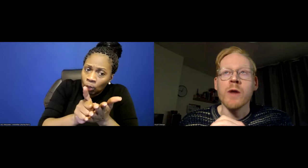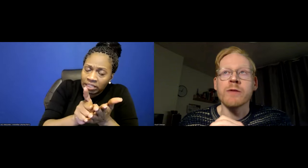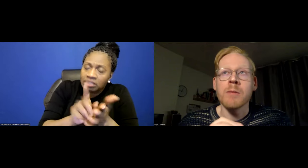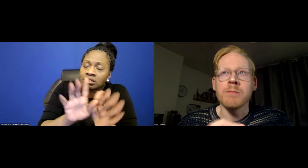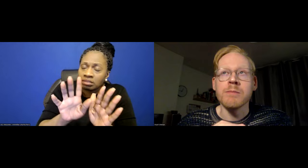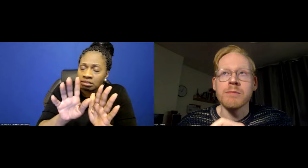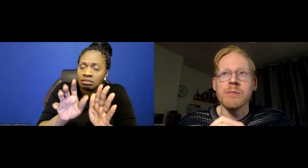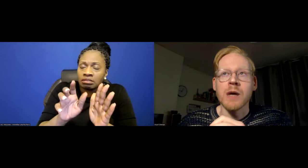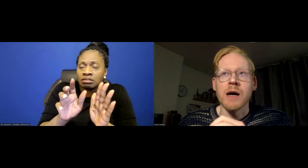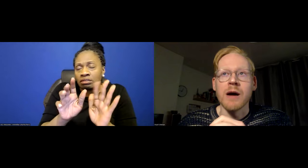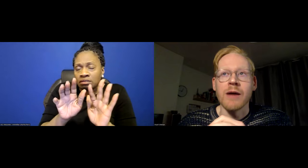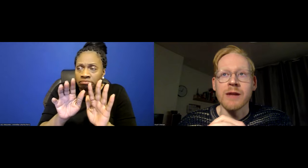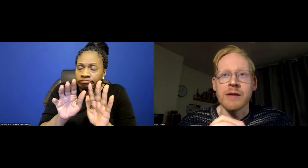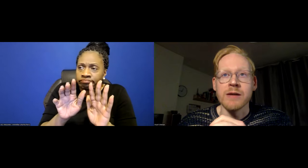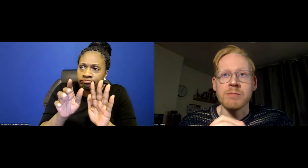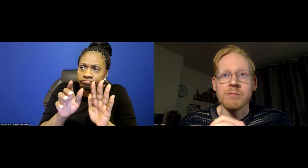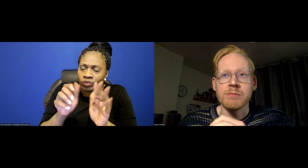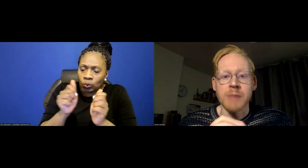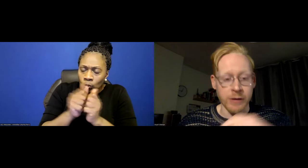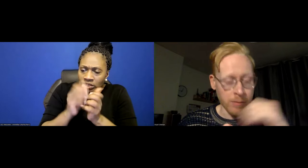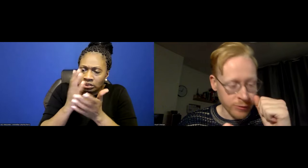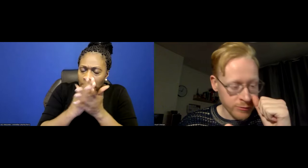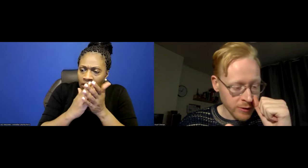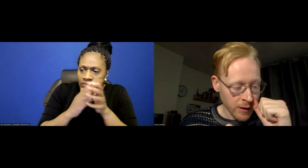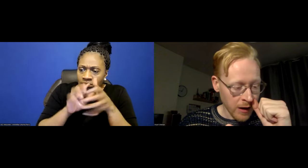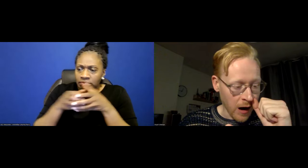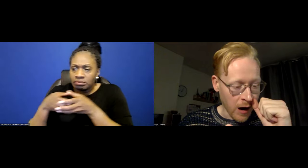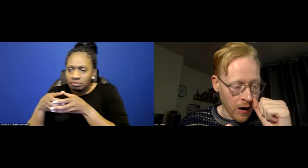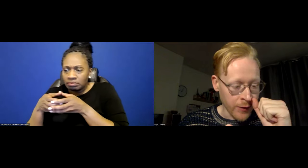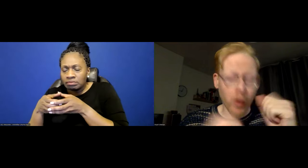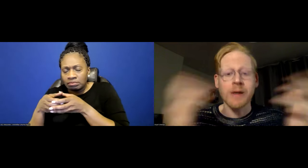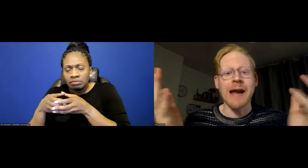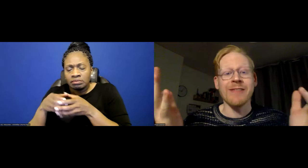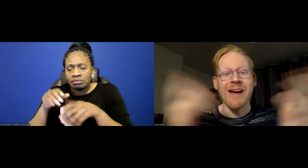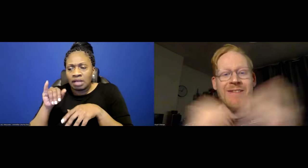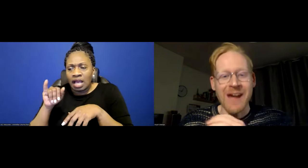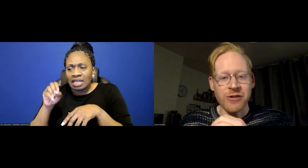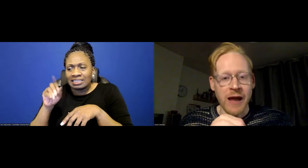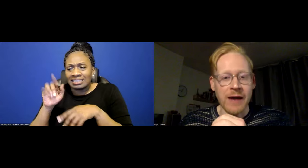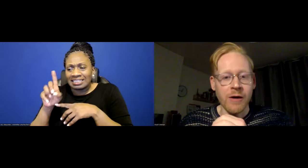with some isolated examples are not getting their fair share